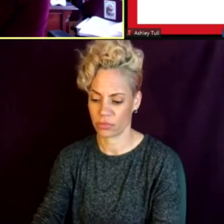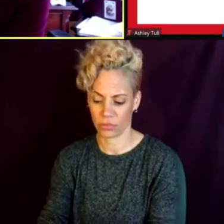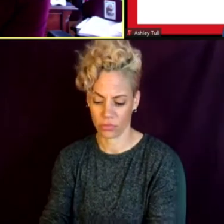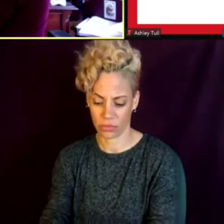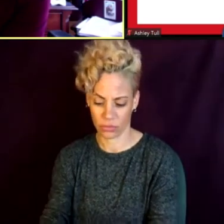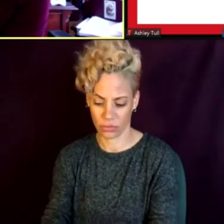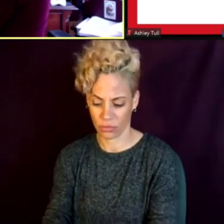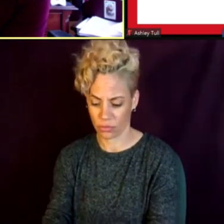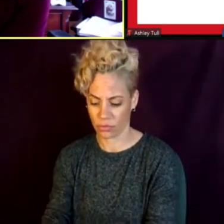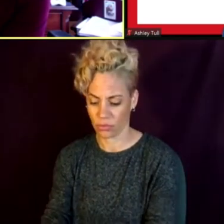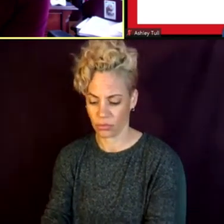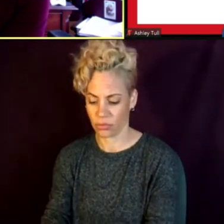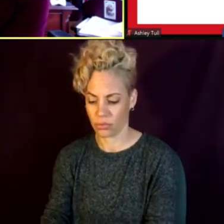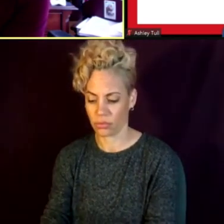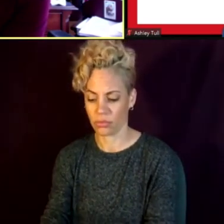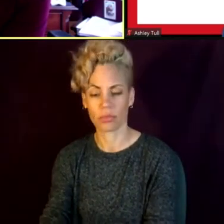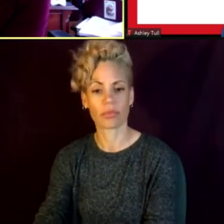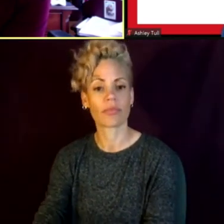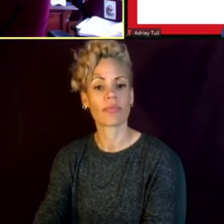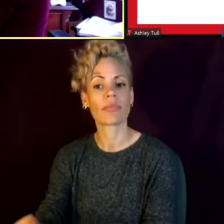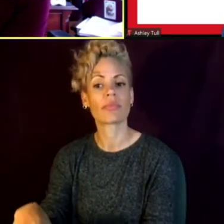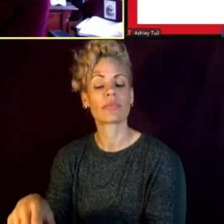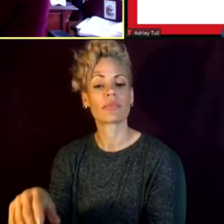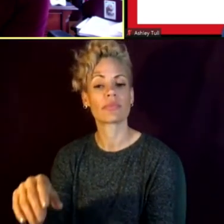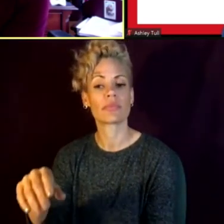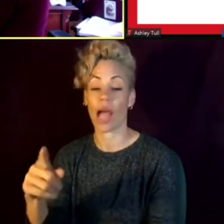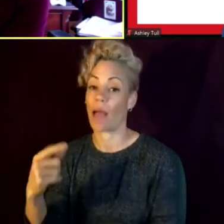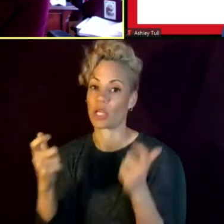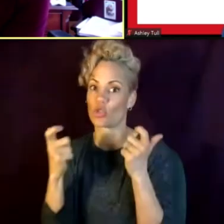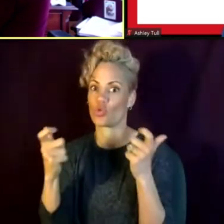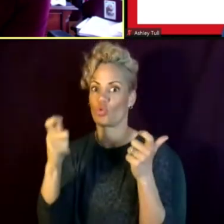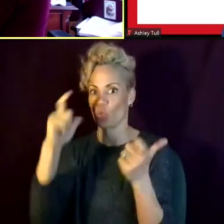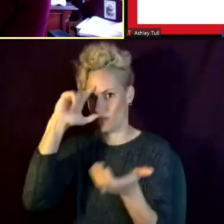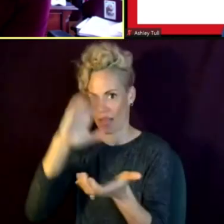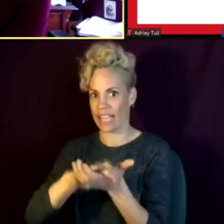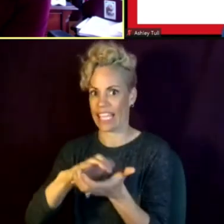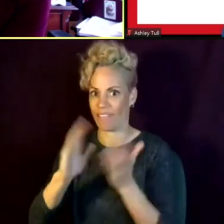that there is nothing that is extra.